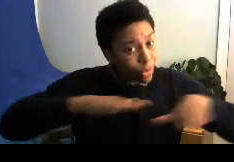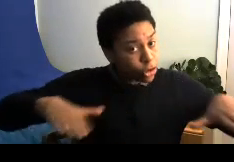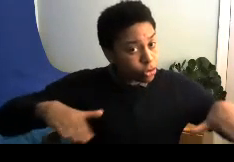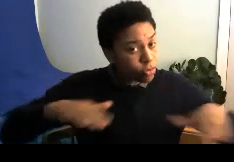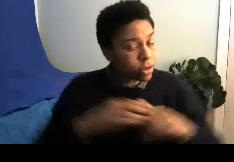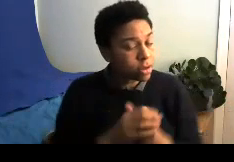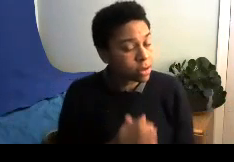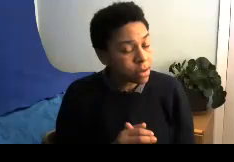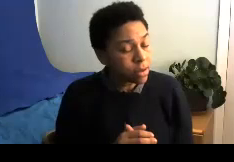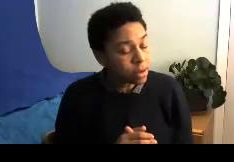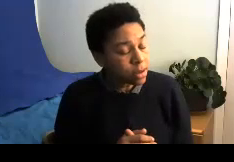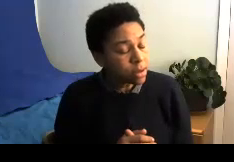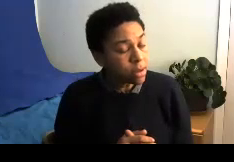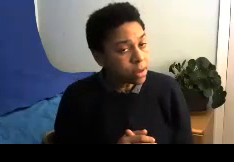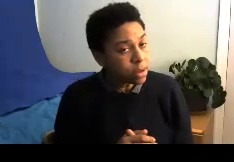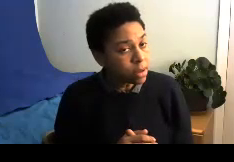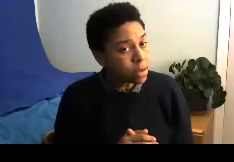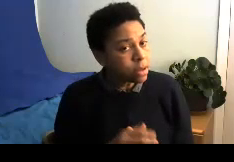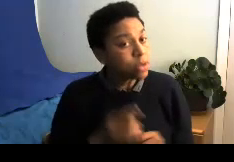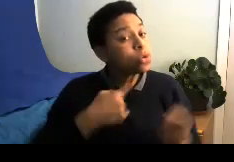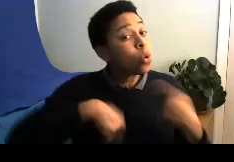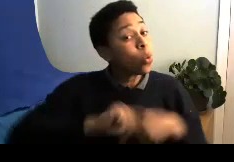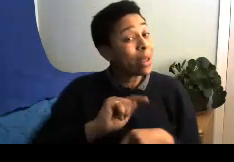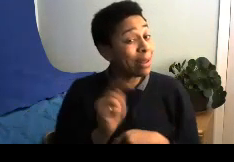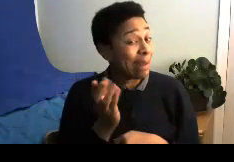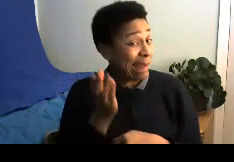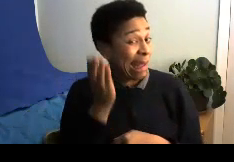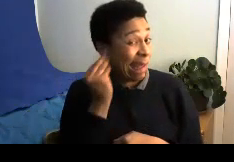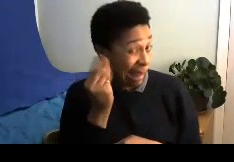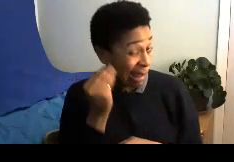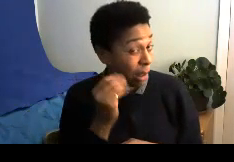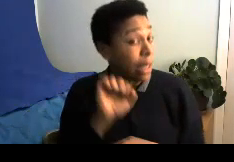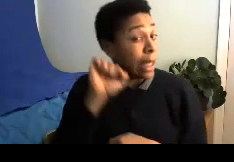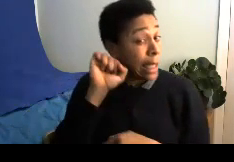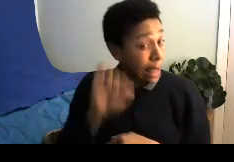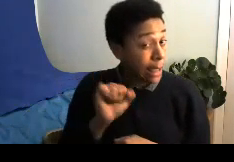you know, we're hearing his testimony, telling us of his